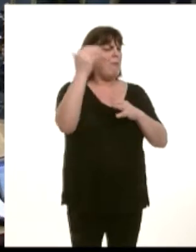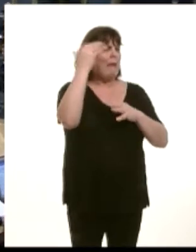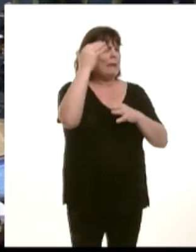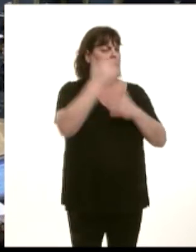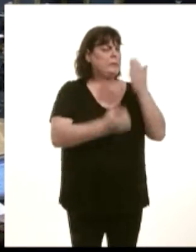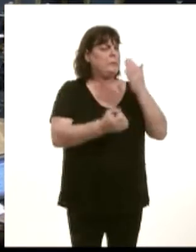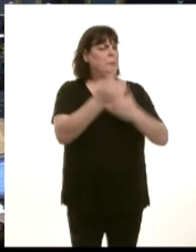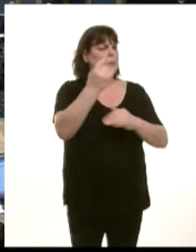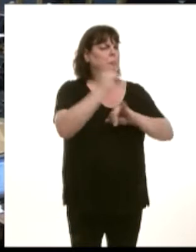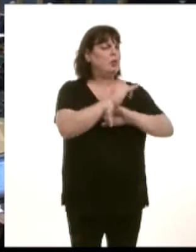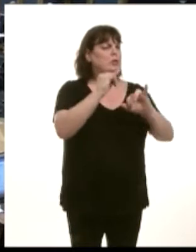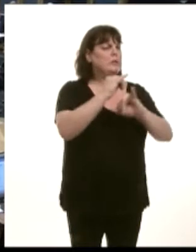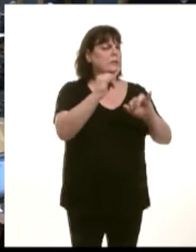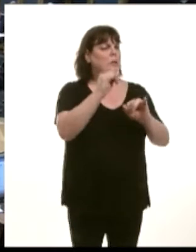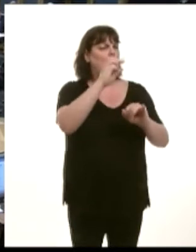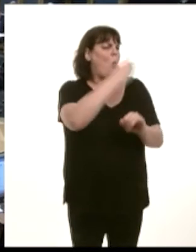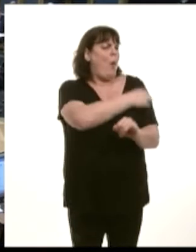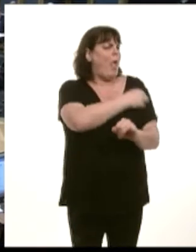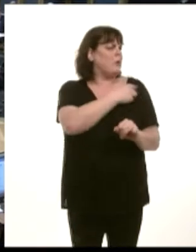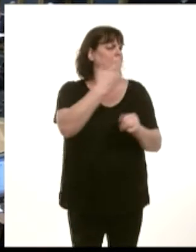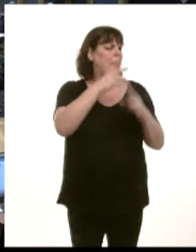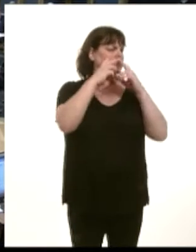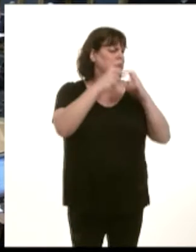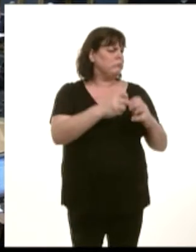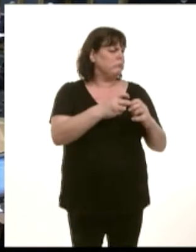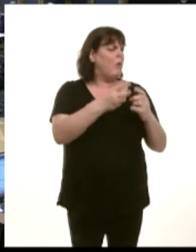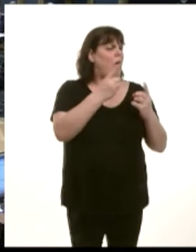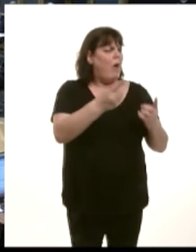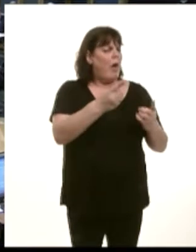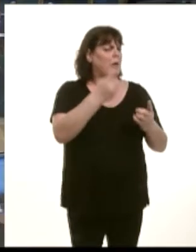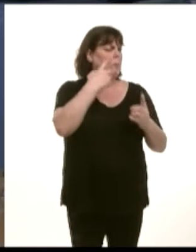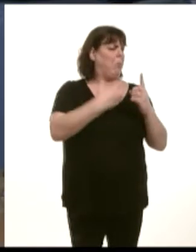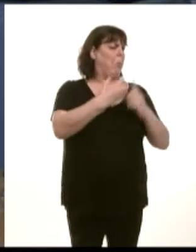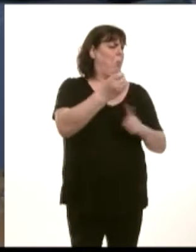admissions departments? Wouldn’t you agree with me that, whilst of course it is right to urge people not to